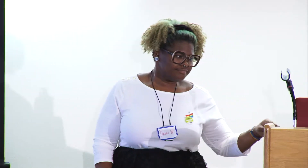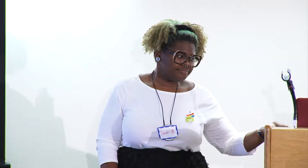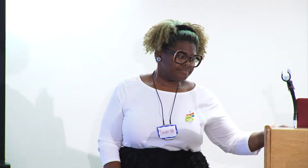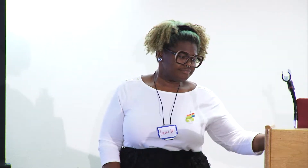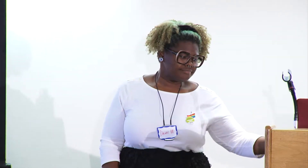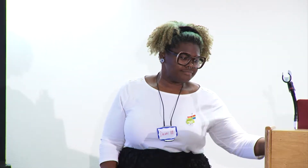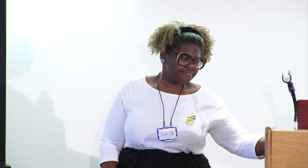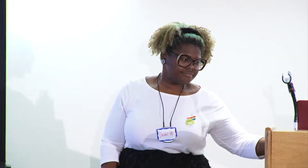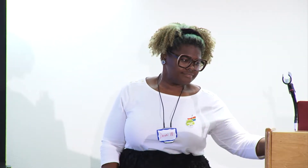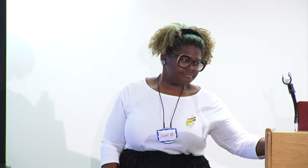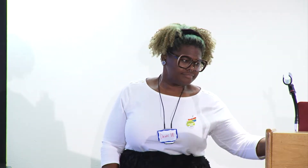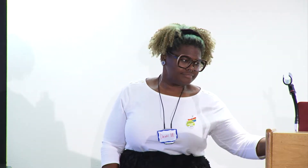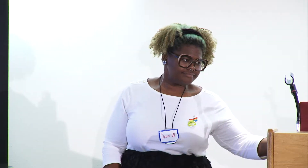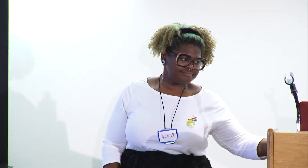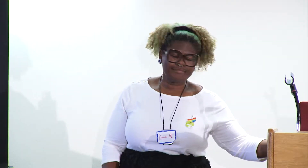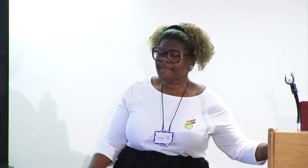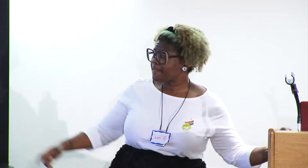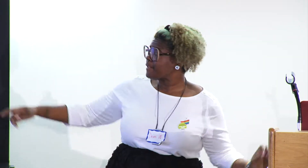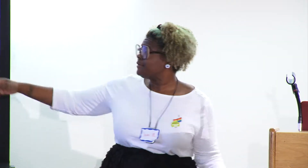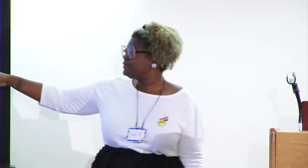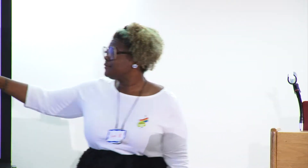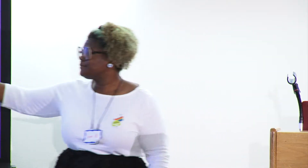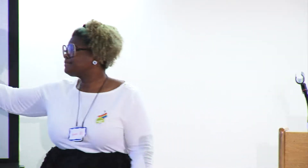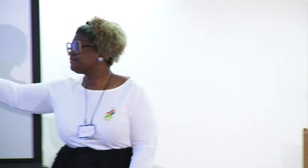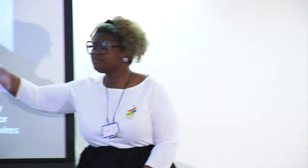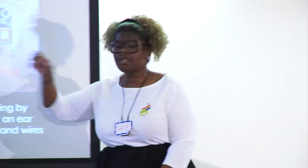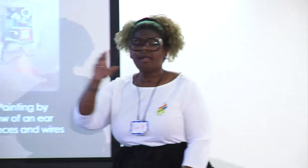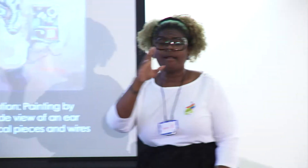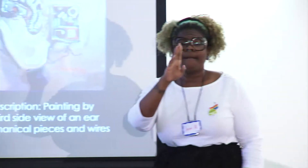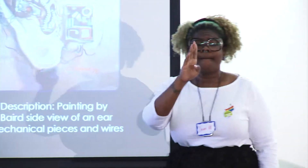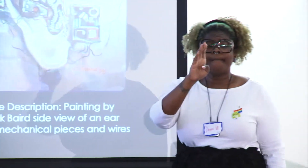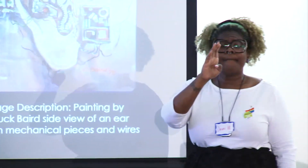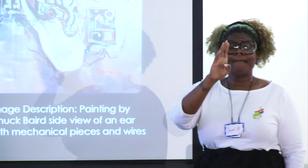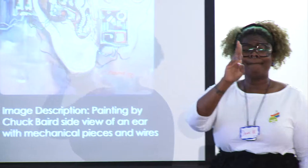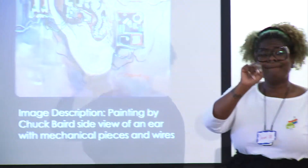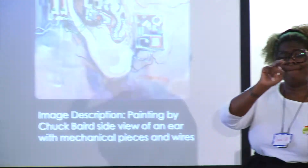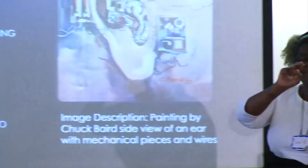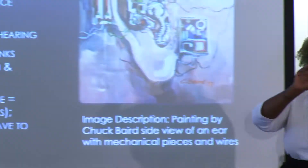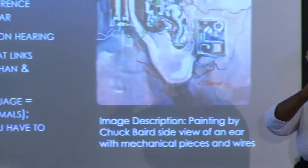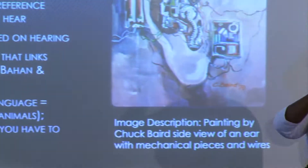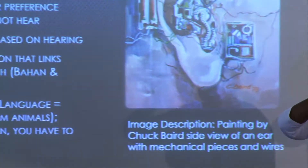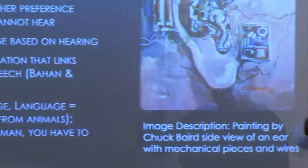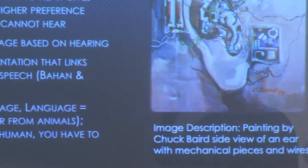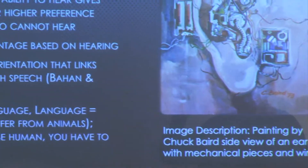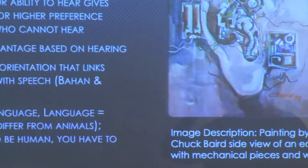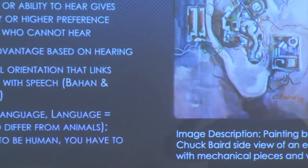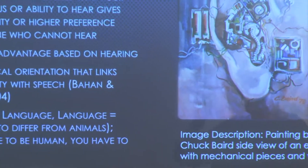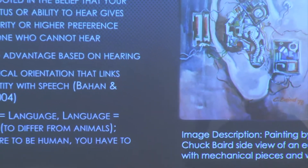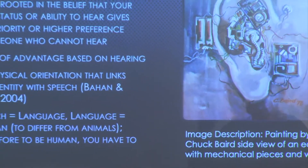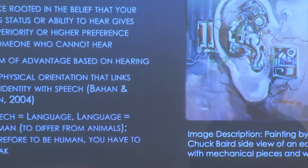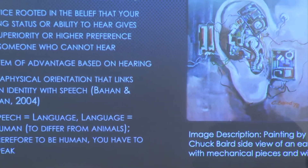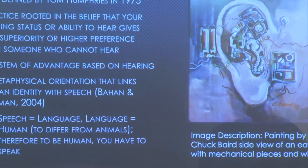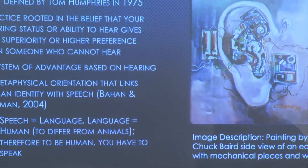by how they behave towards them. And so it's those actions that are important, and that's what's based in audism.